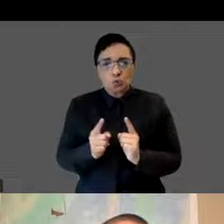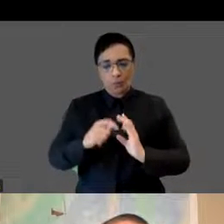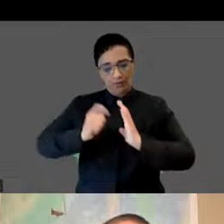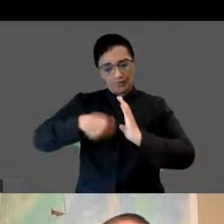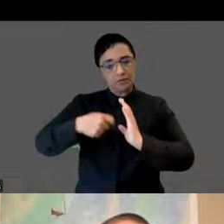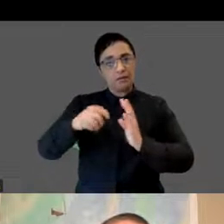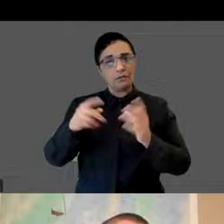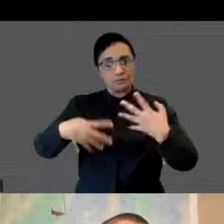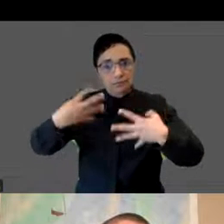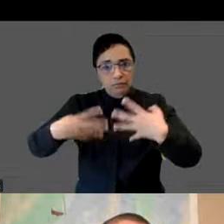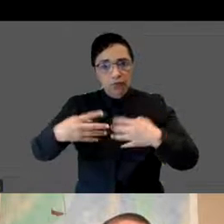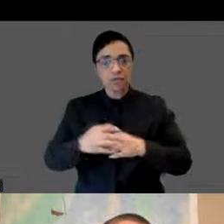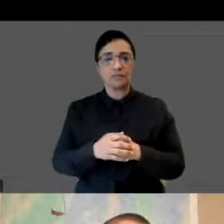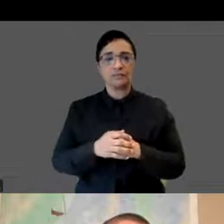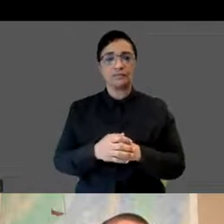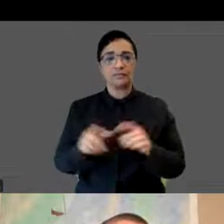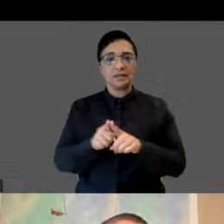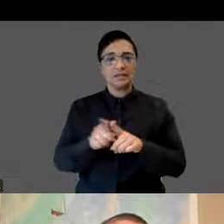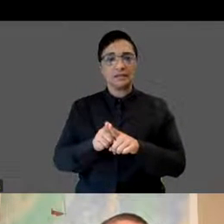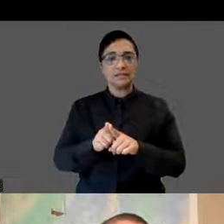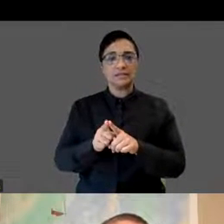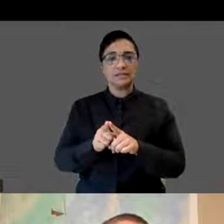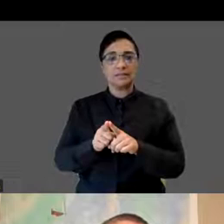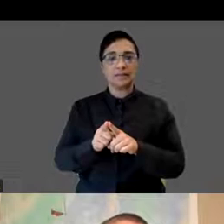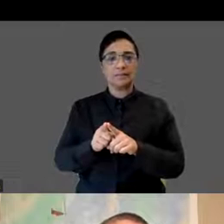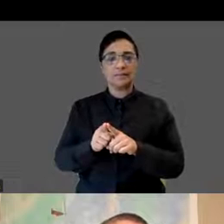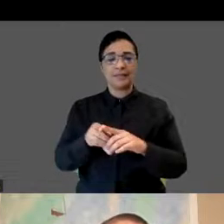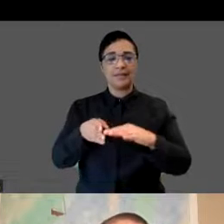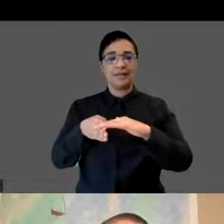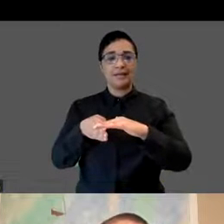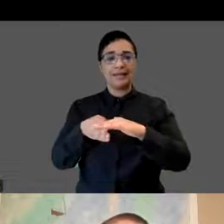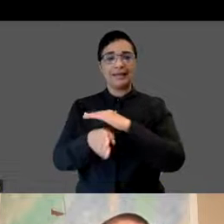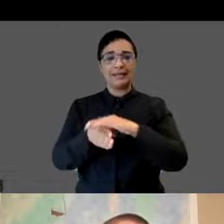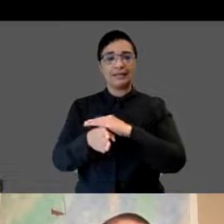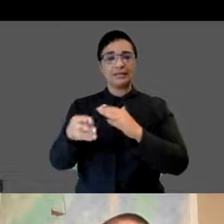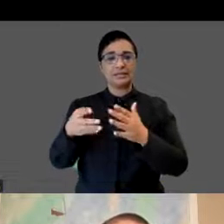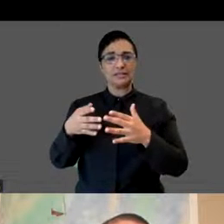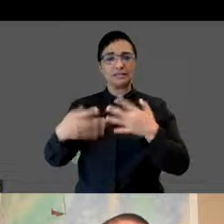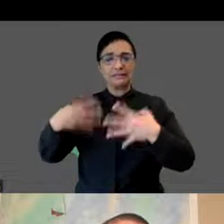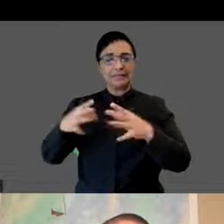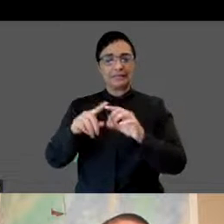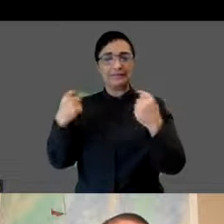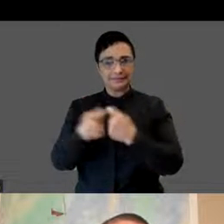And finally, access to an external data team.